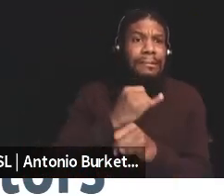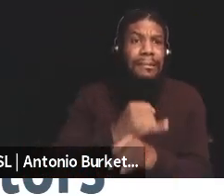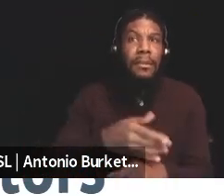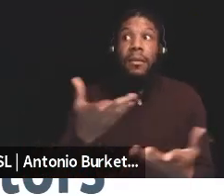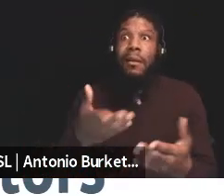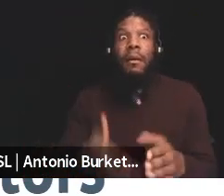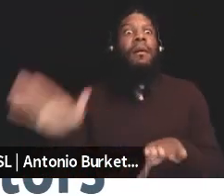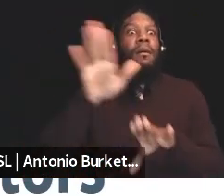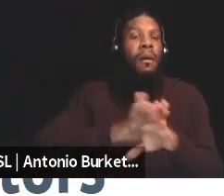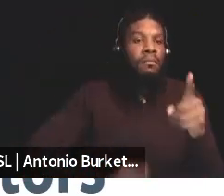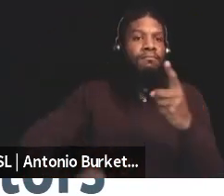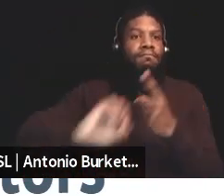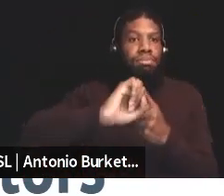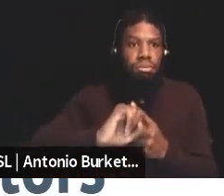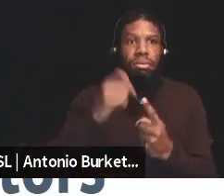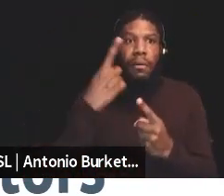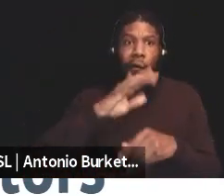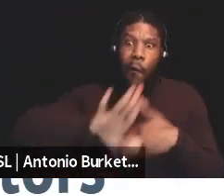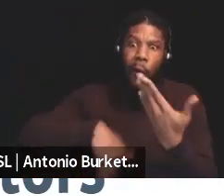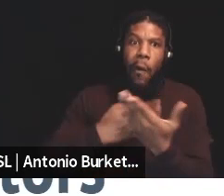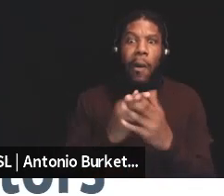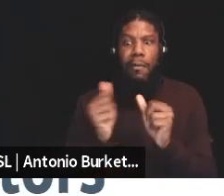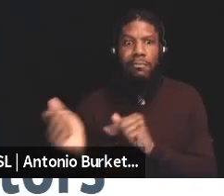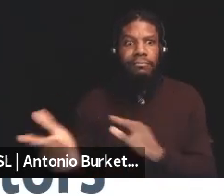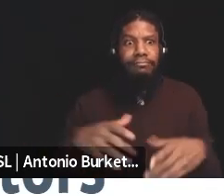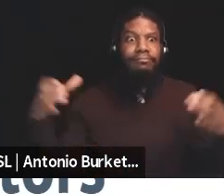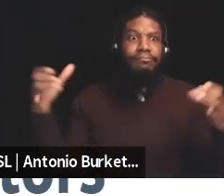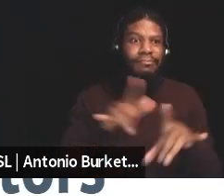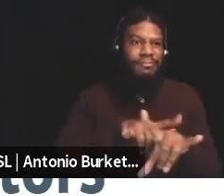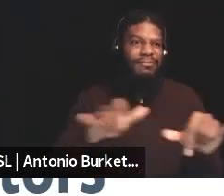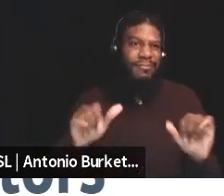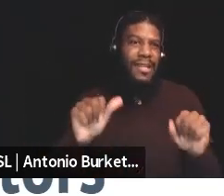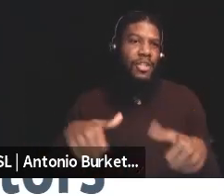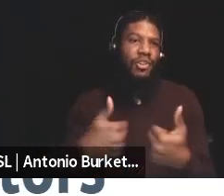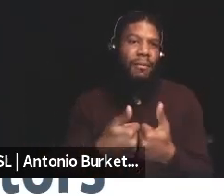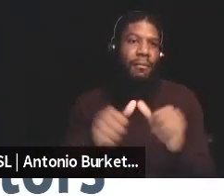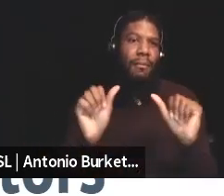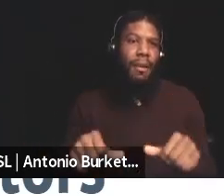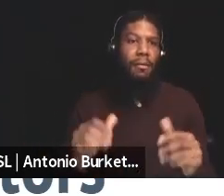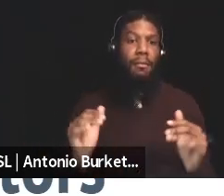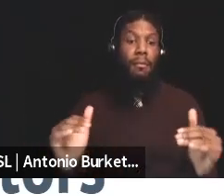to being able to all get together at the same time. We also have some ongoing training for the